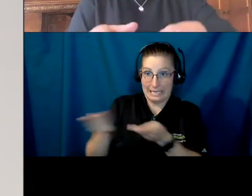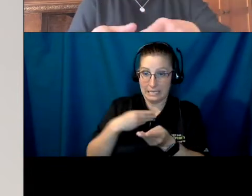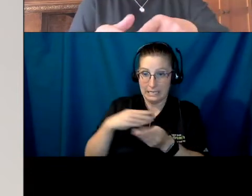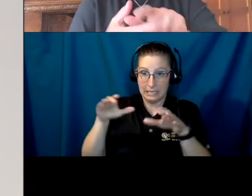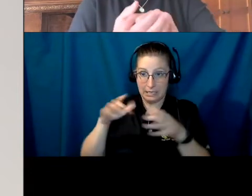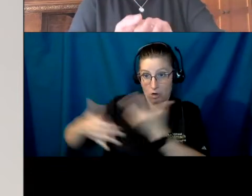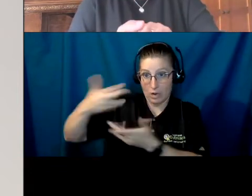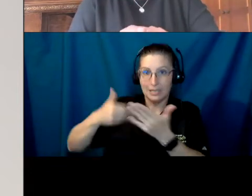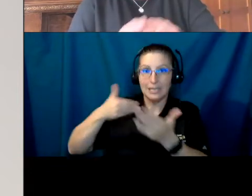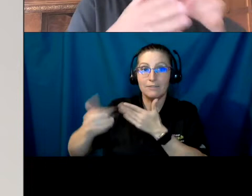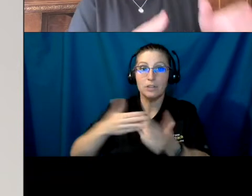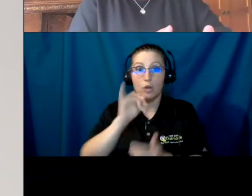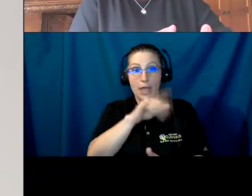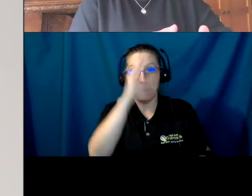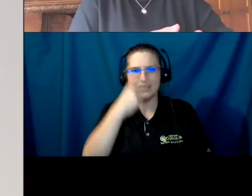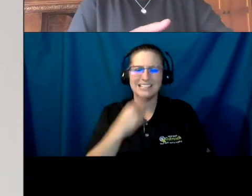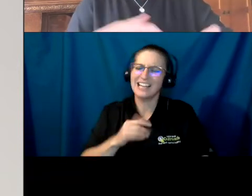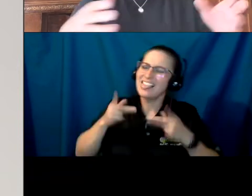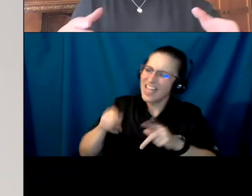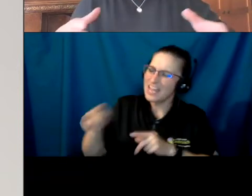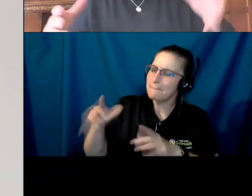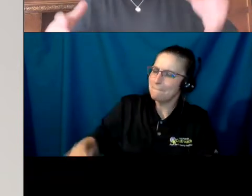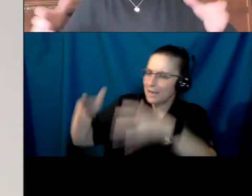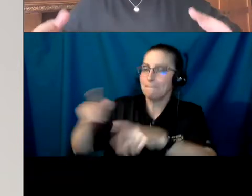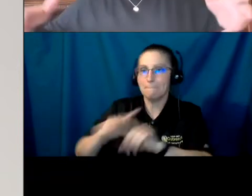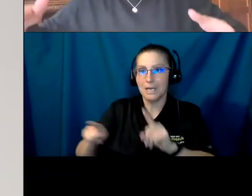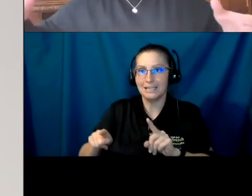though the boy says “like, let him pick it up”, then he actually went over and actually